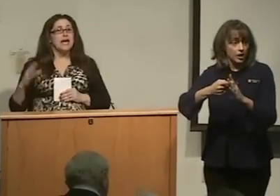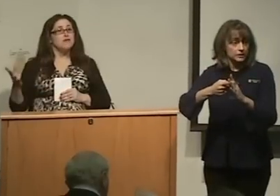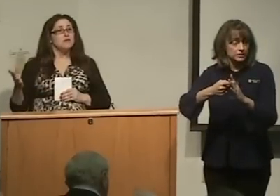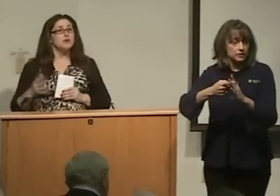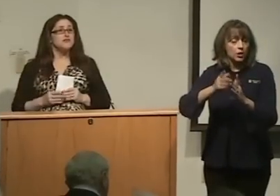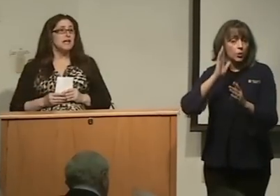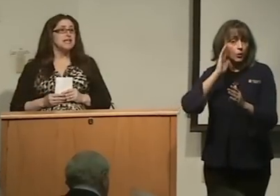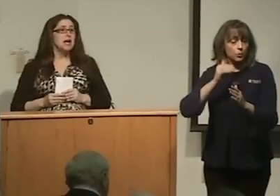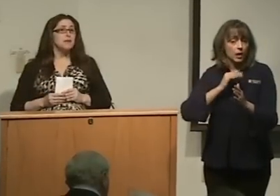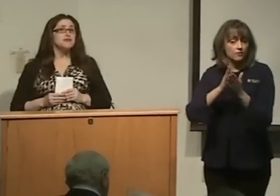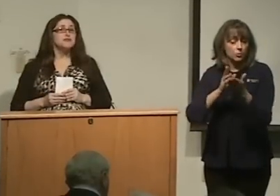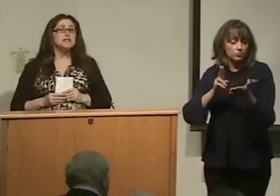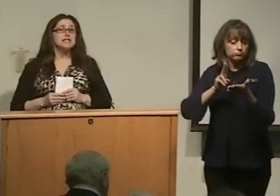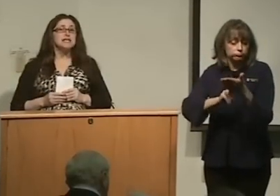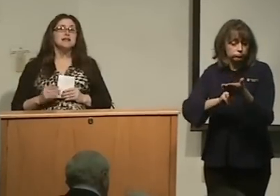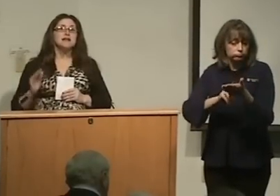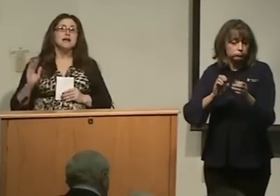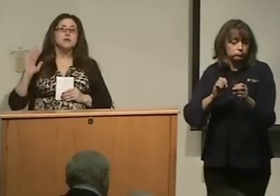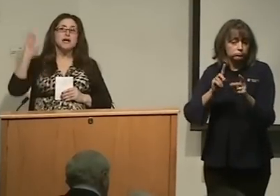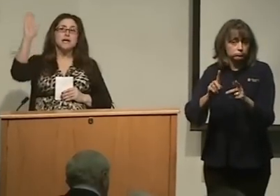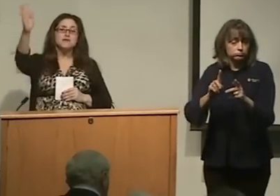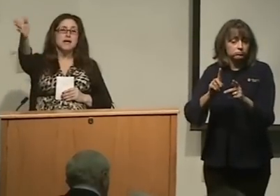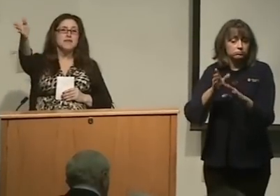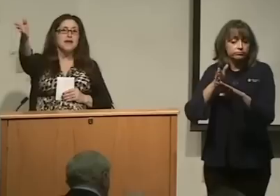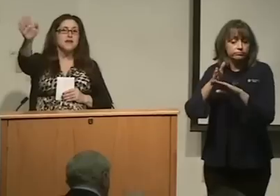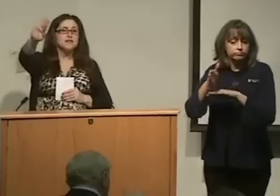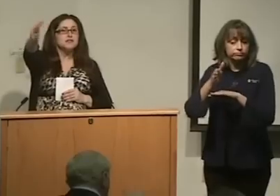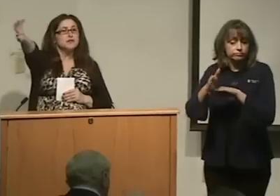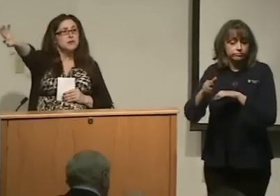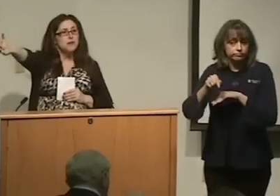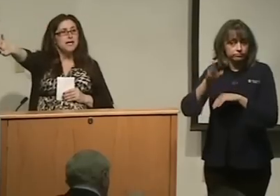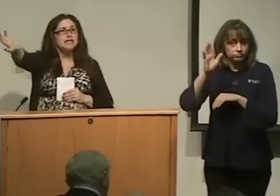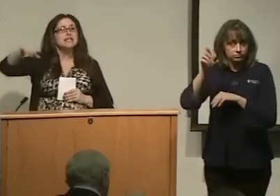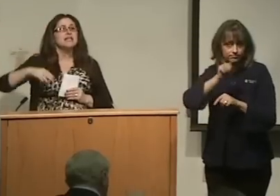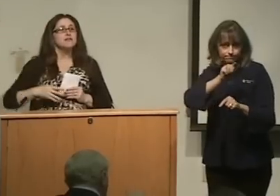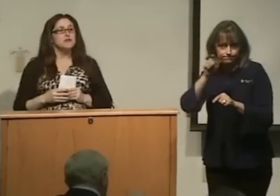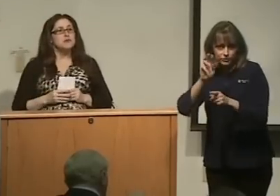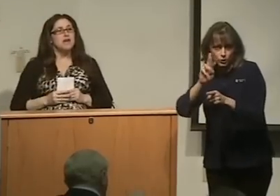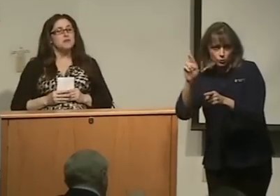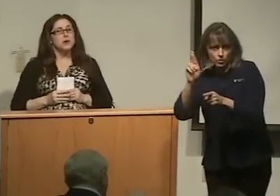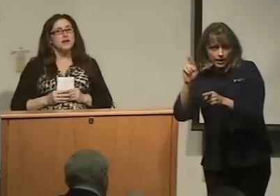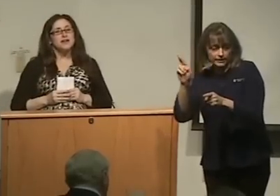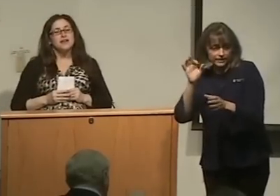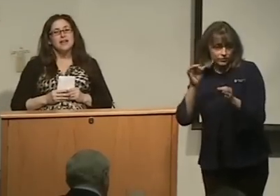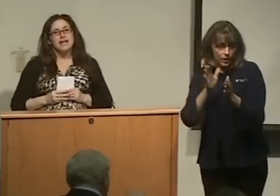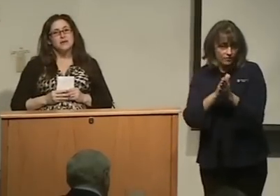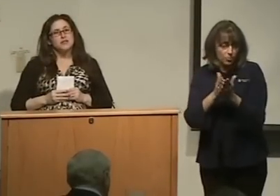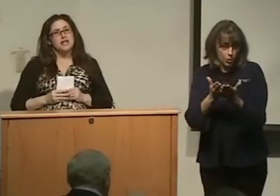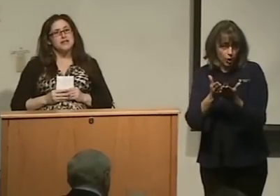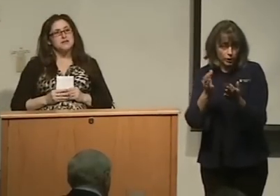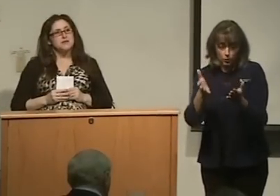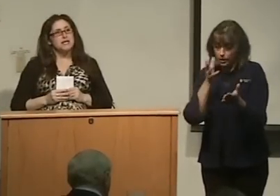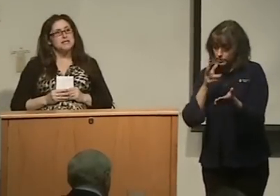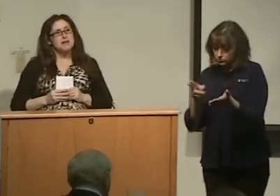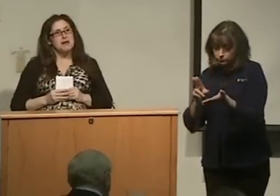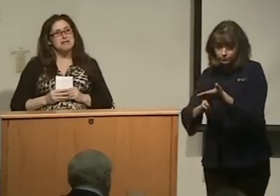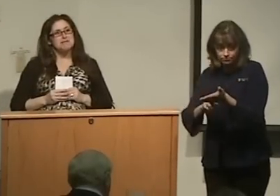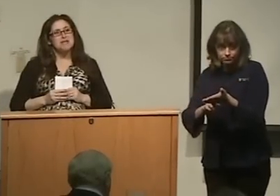signing opportunity right outside the exit to your right if you do have a book and would like to get it signed.